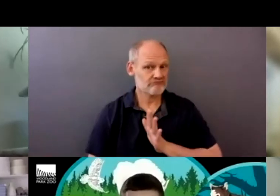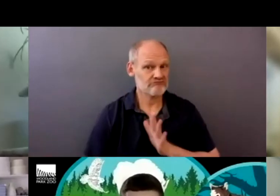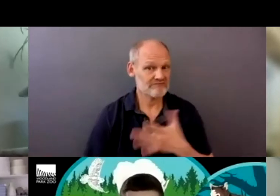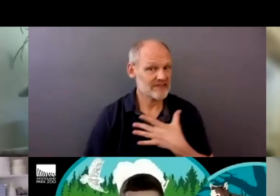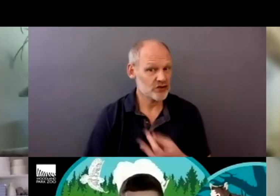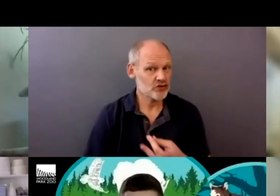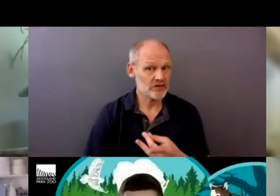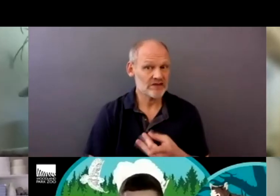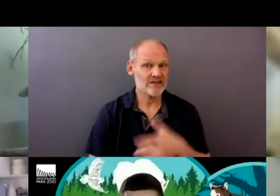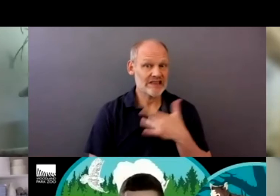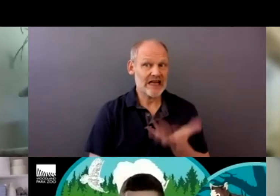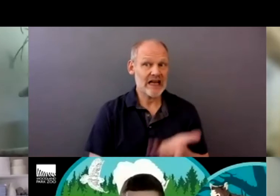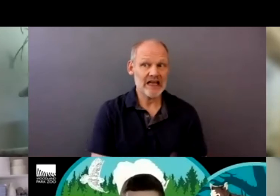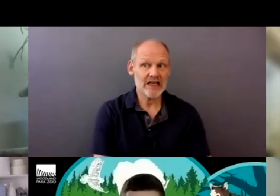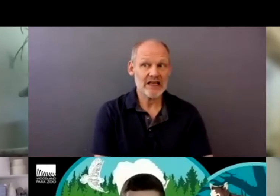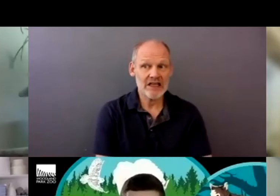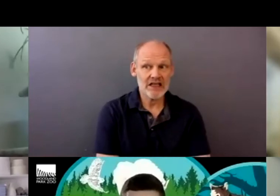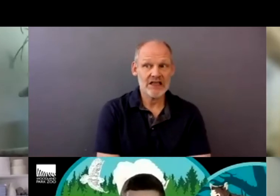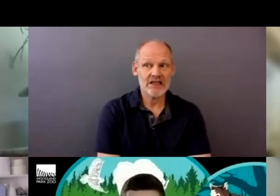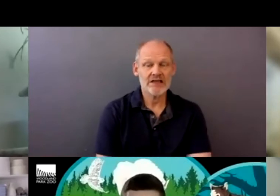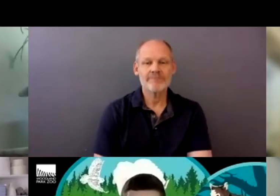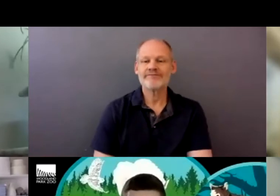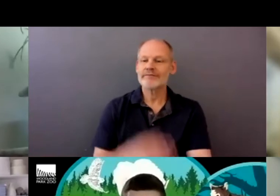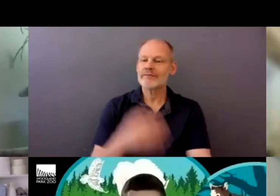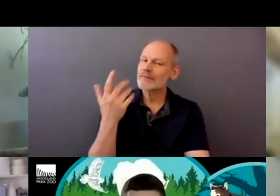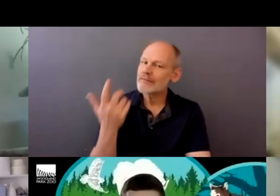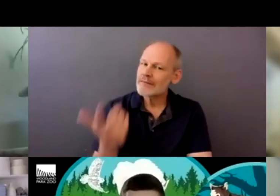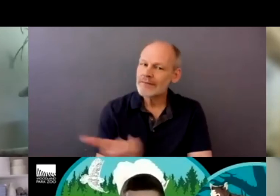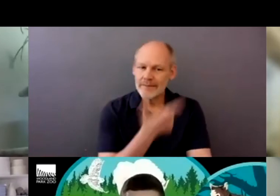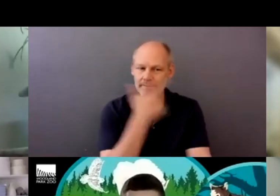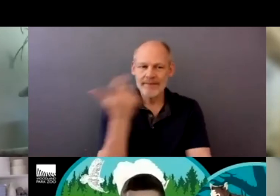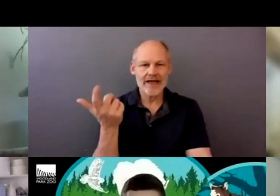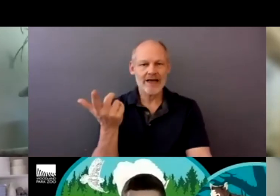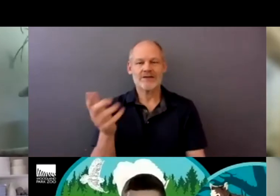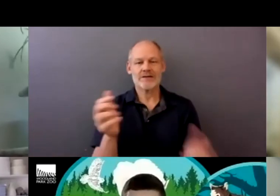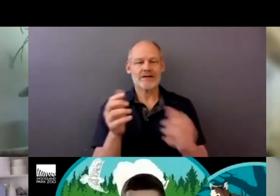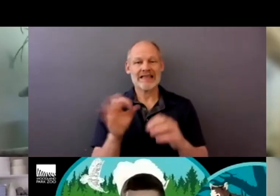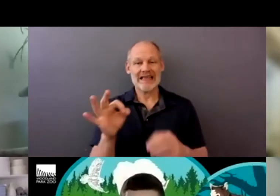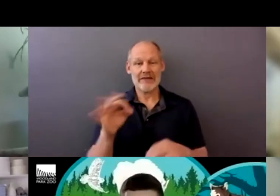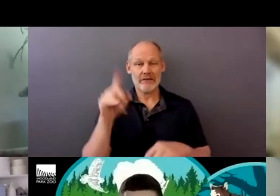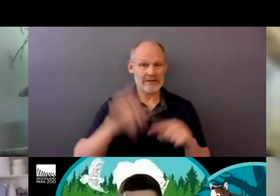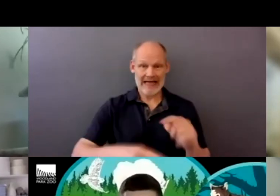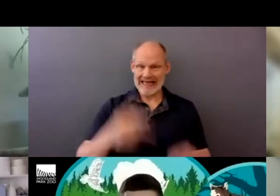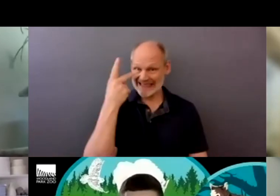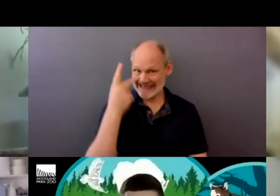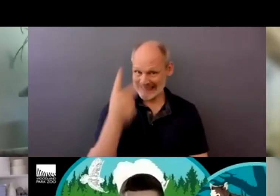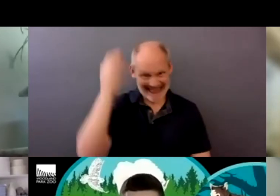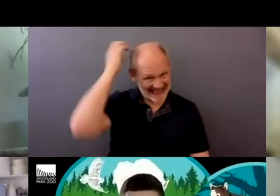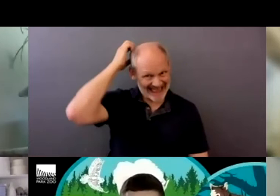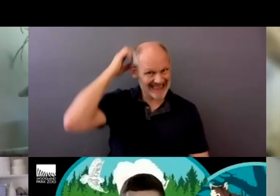without as much body language being able to add in person elements ways to make it